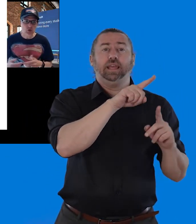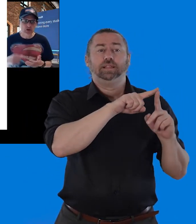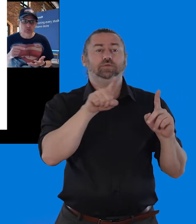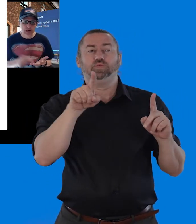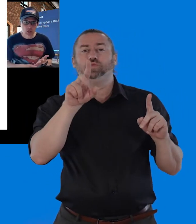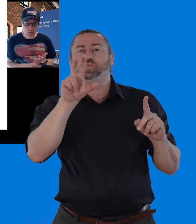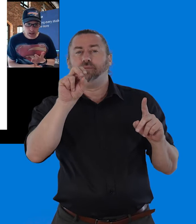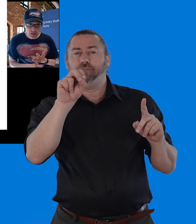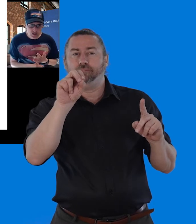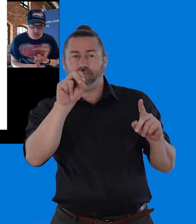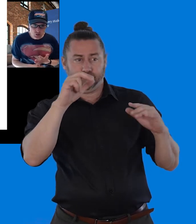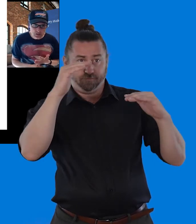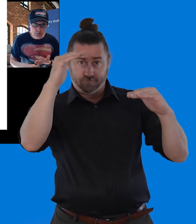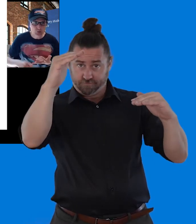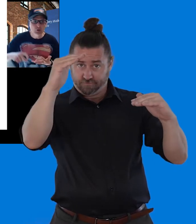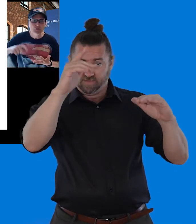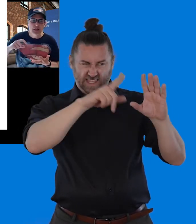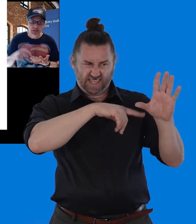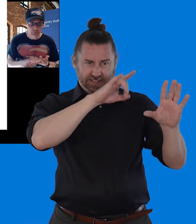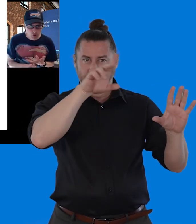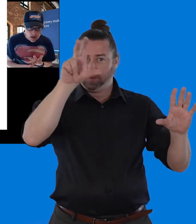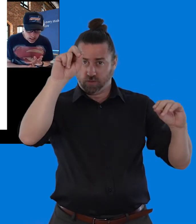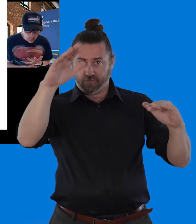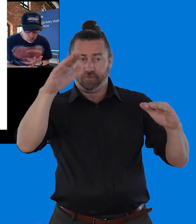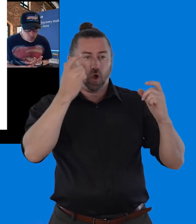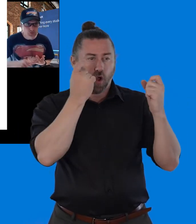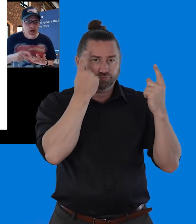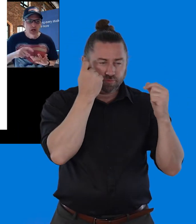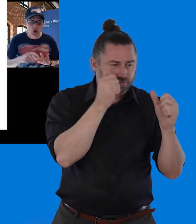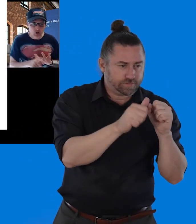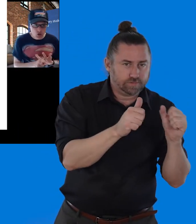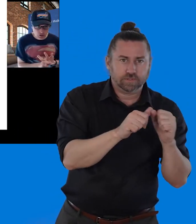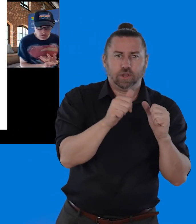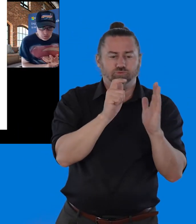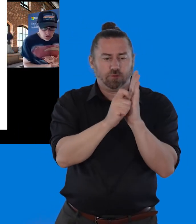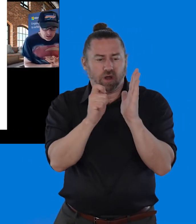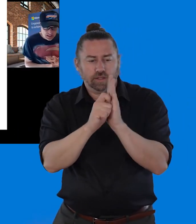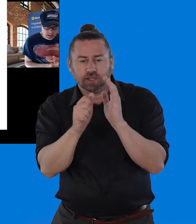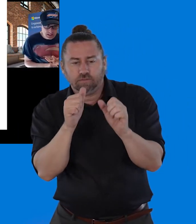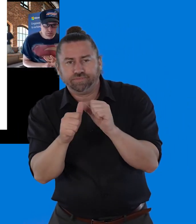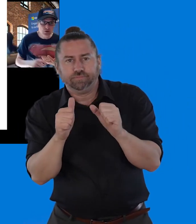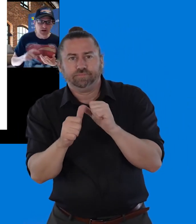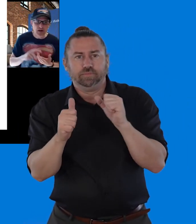show their reading comprehension scores improve, their writing, improved non-cognitive processes improved,